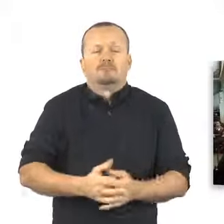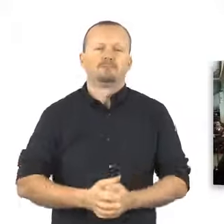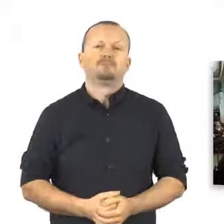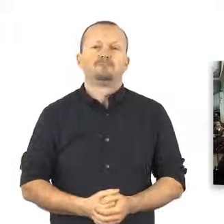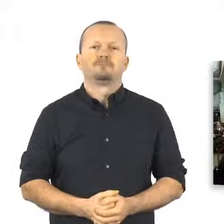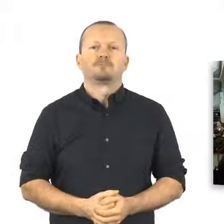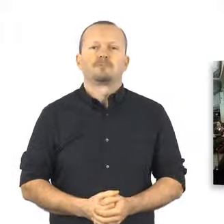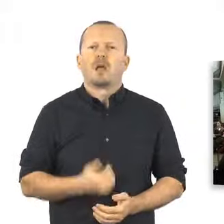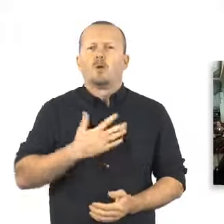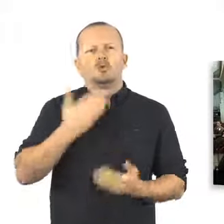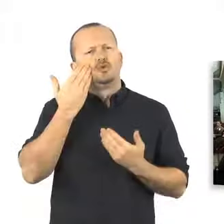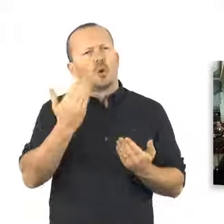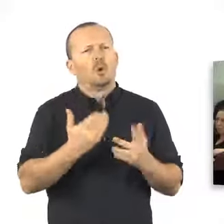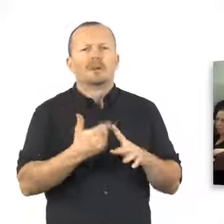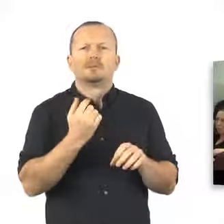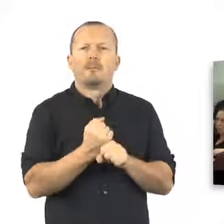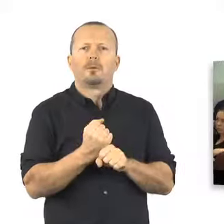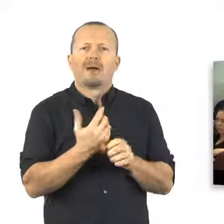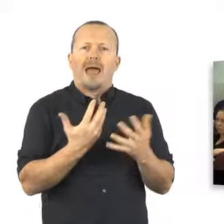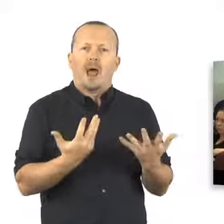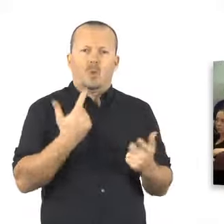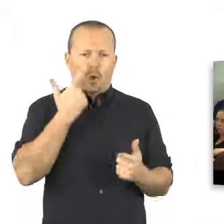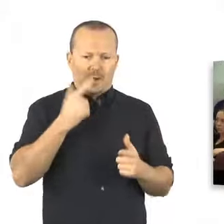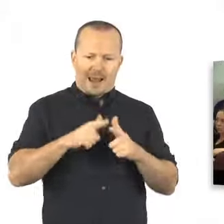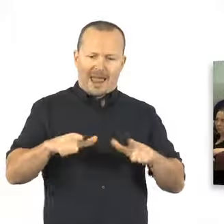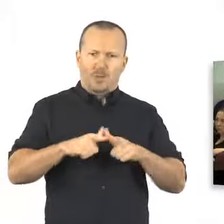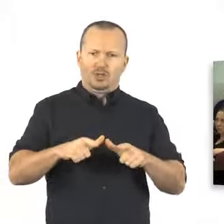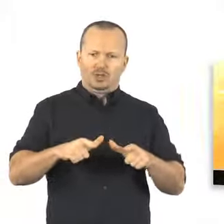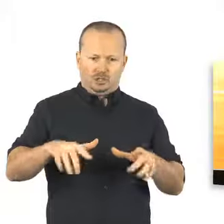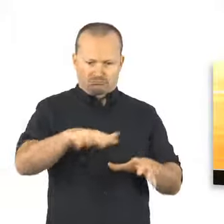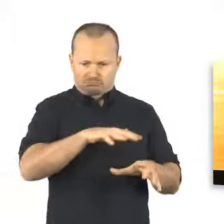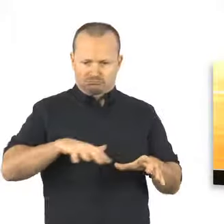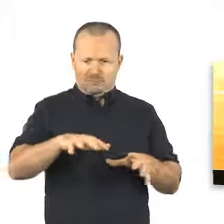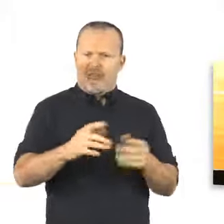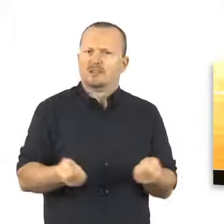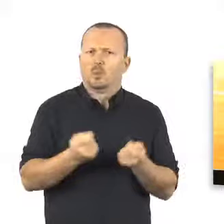Elizabeth: Now I just wanted to show you an example of how we look at language and we try and break